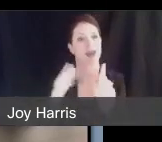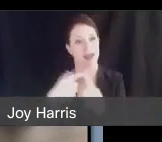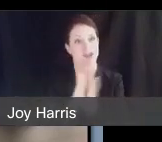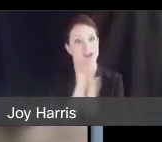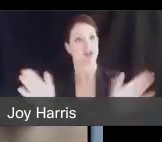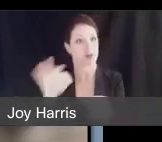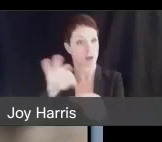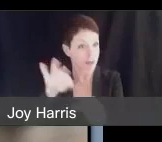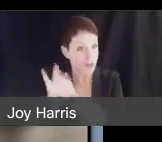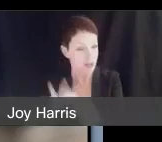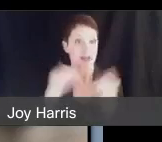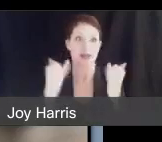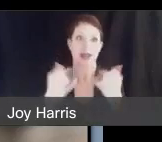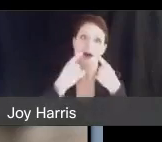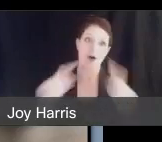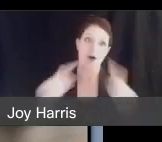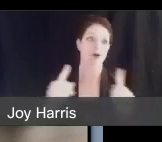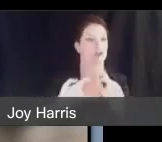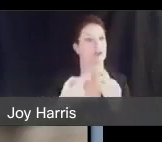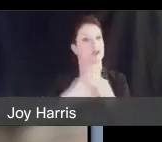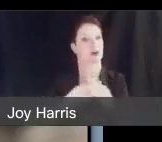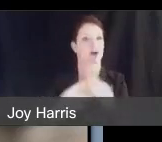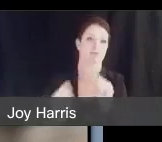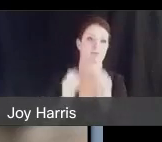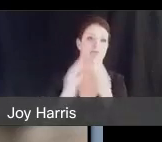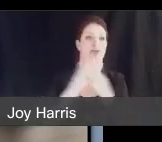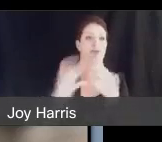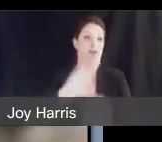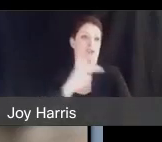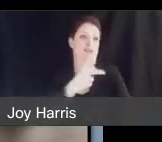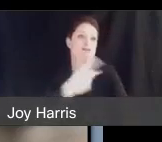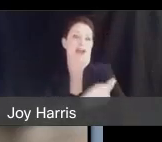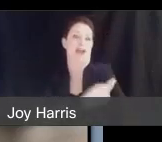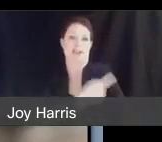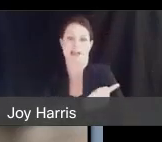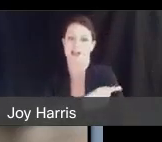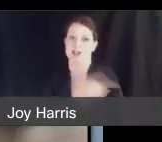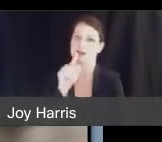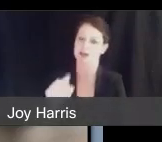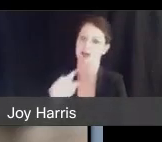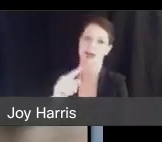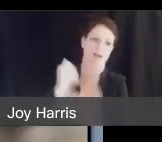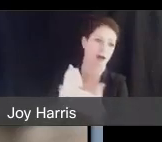and now for the launch of our first vaccination site. Our entire community is grateful.